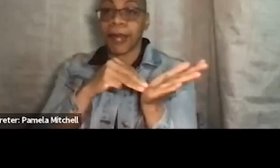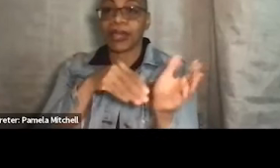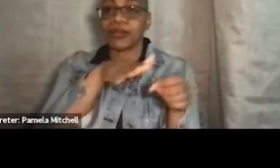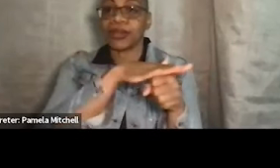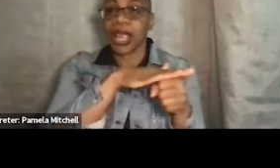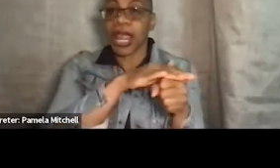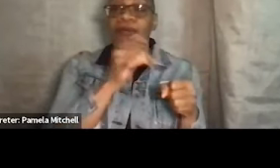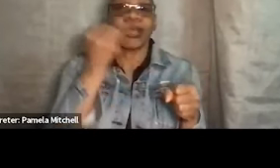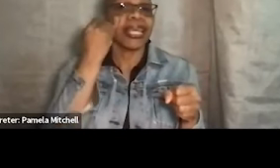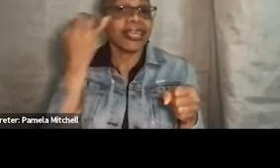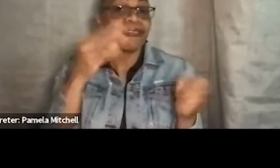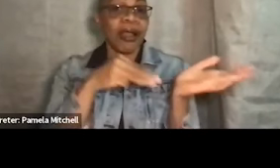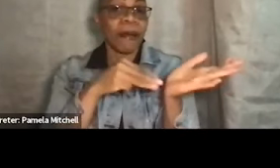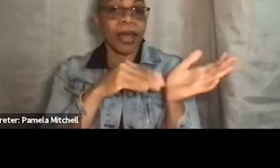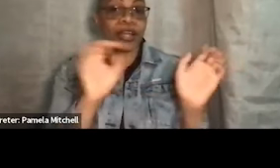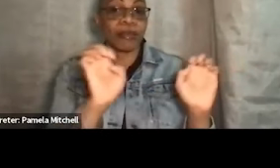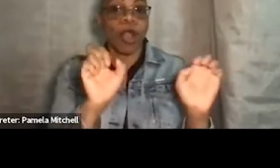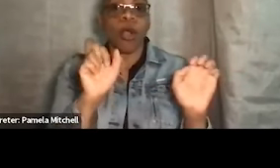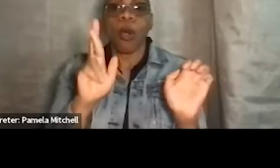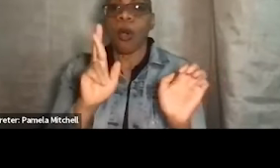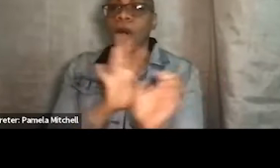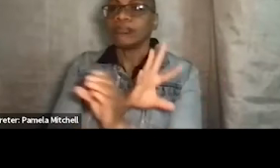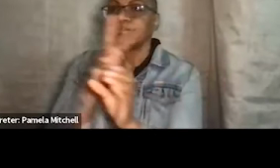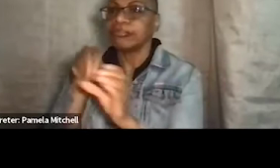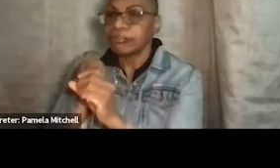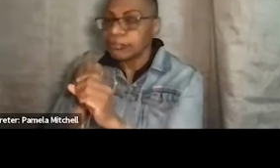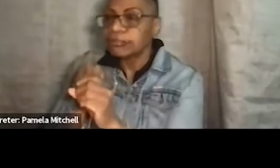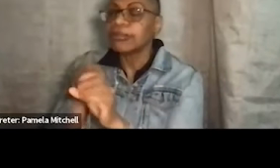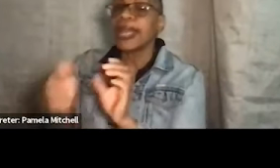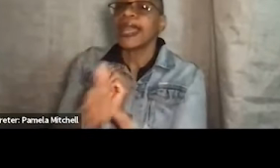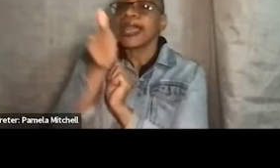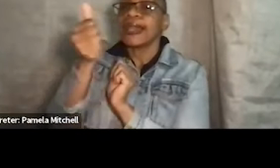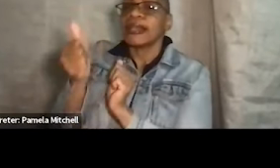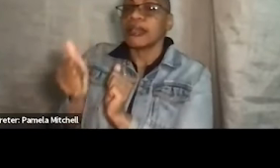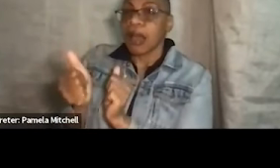or intervene in other ways if individuals are